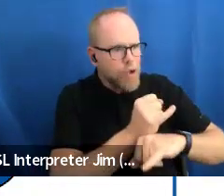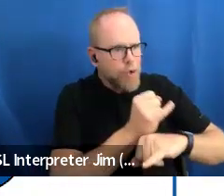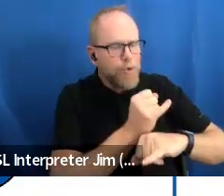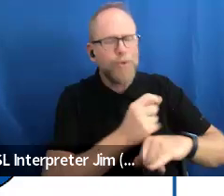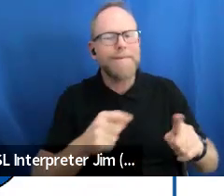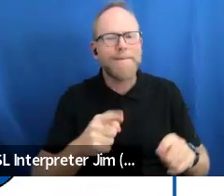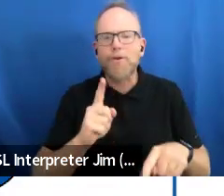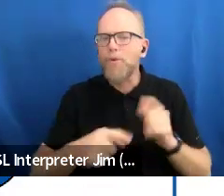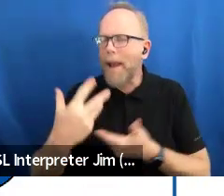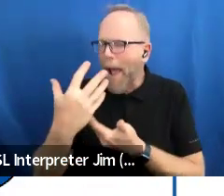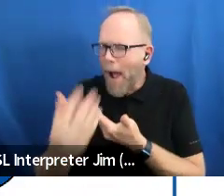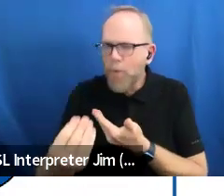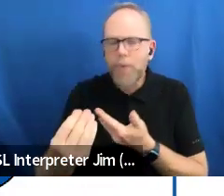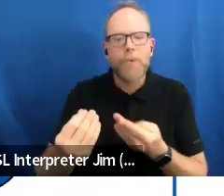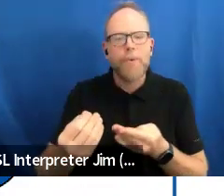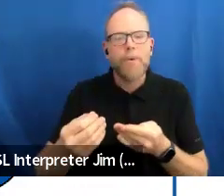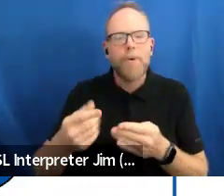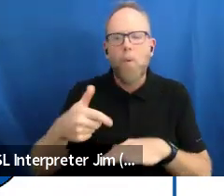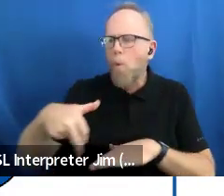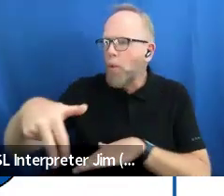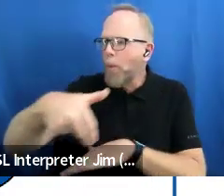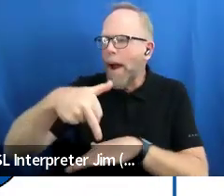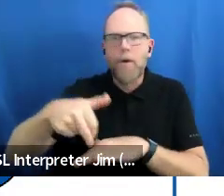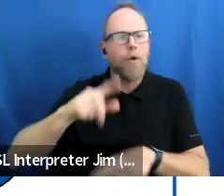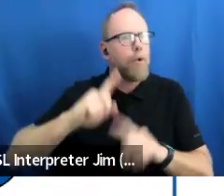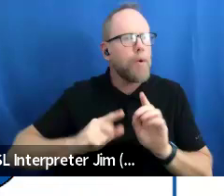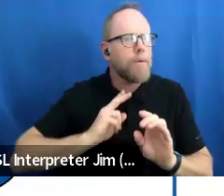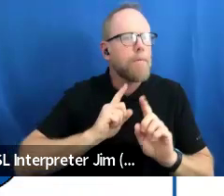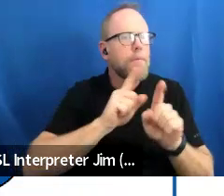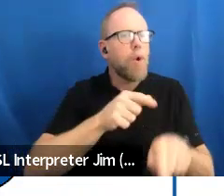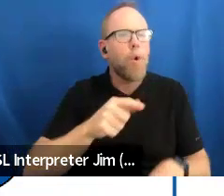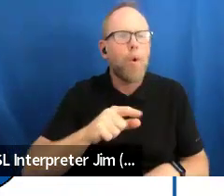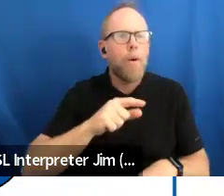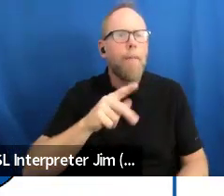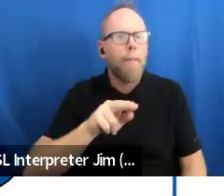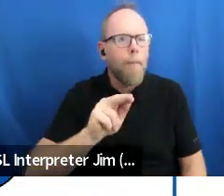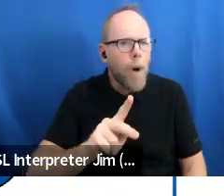They couldn't go to recreation or parks. They couldn't go to any of these places.